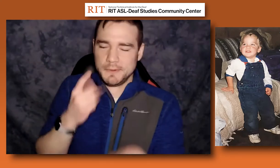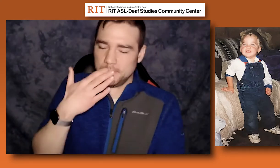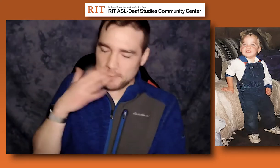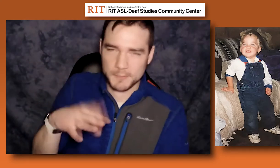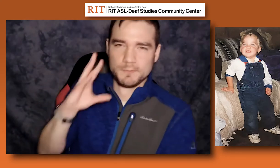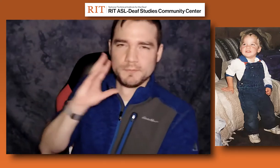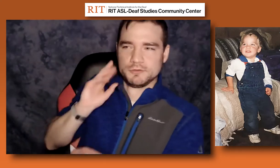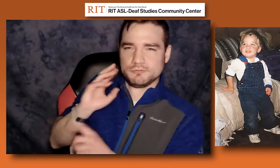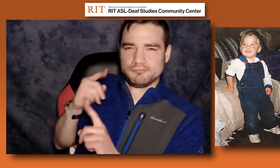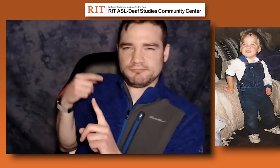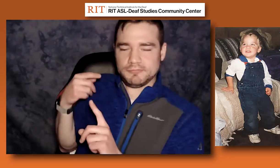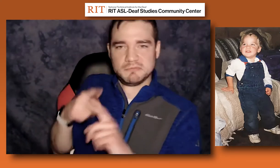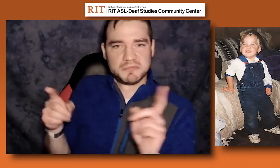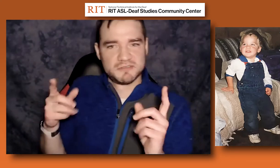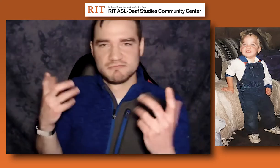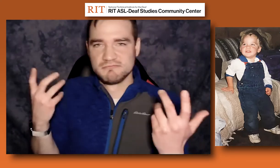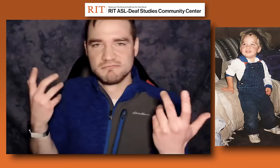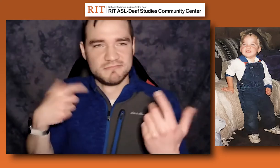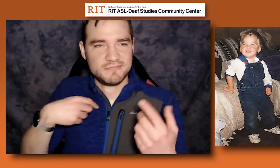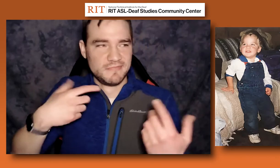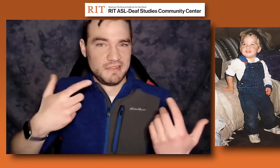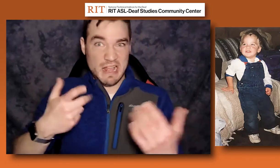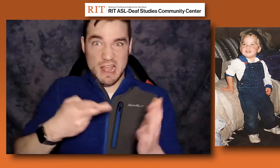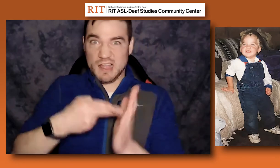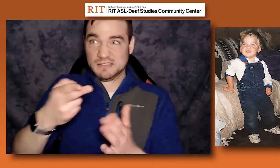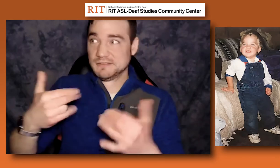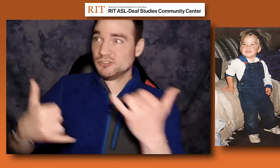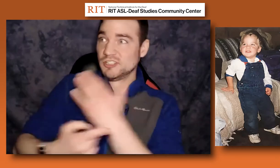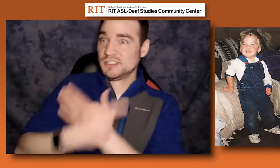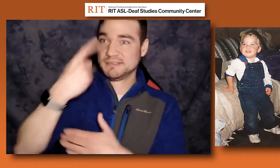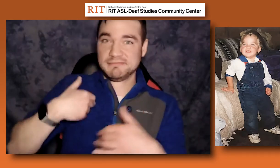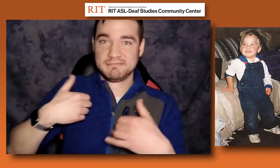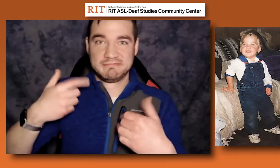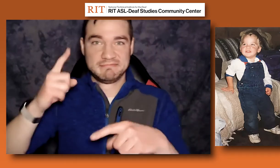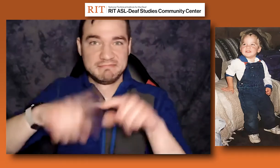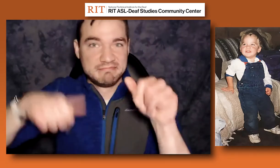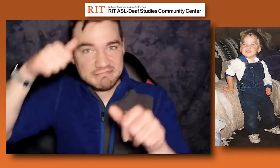I really came from a pretty bad experience, but I